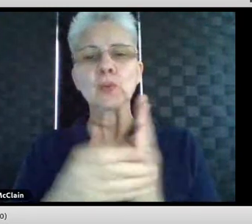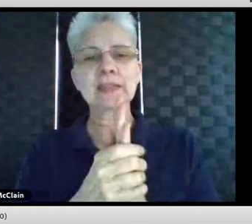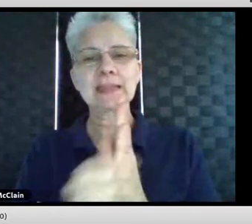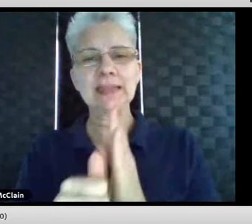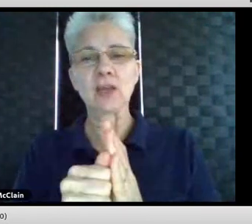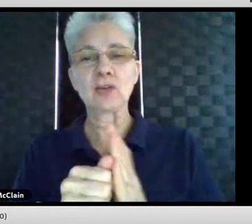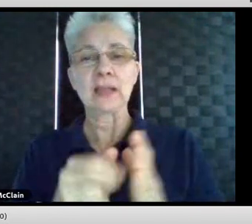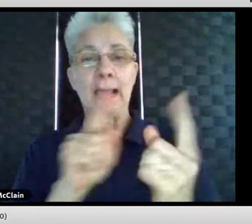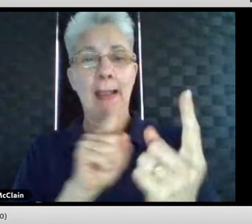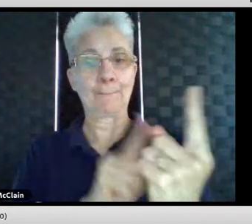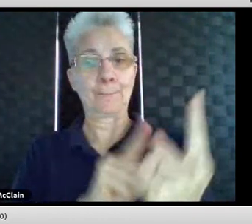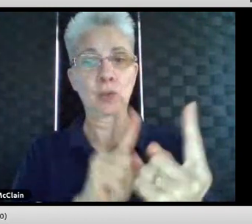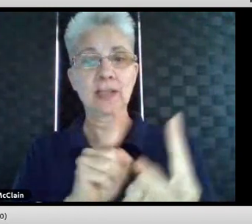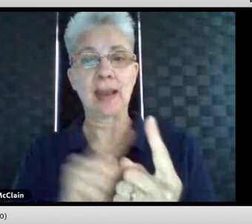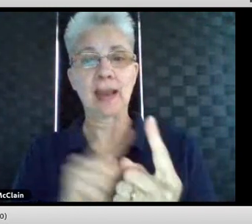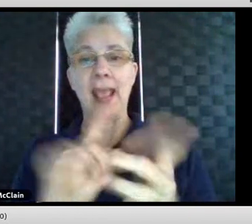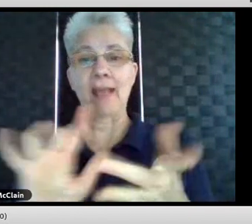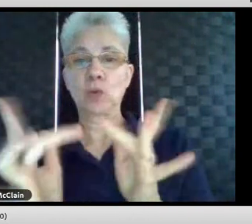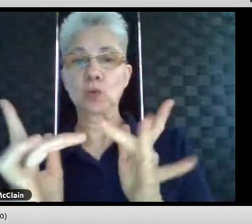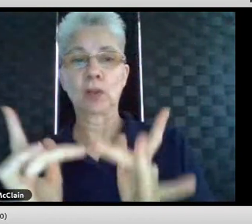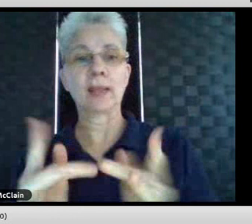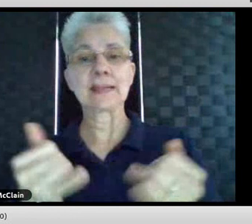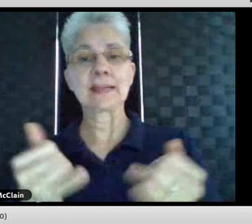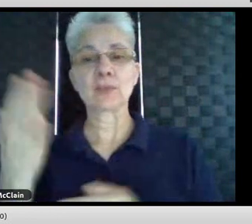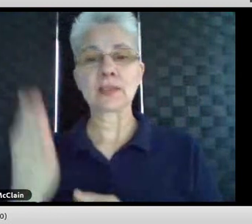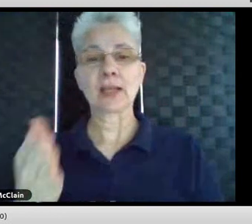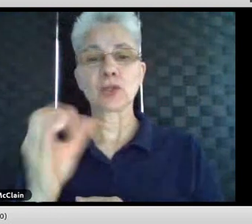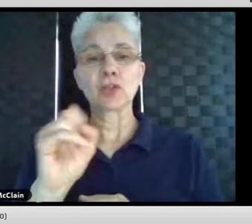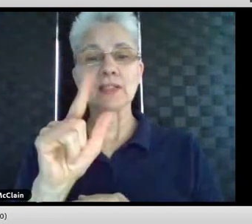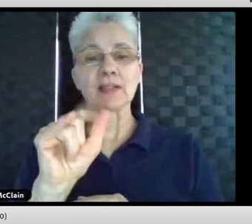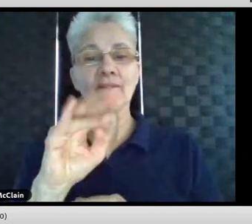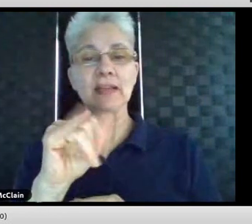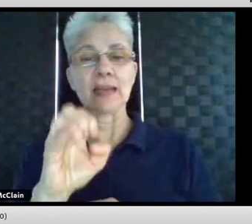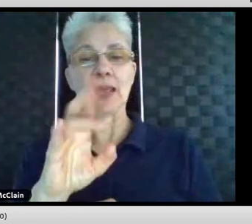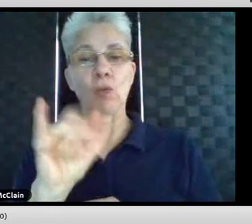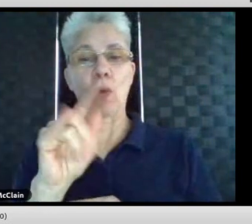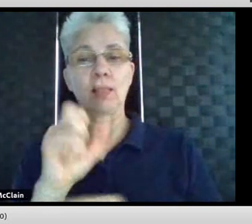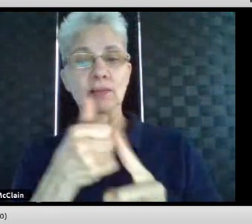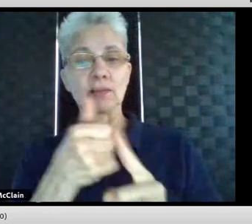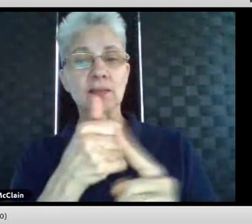which is -- today's presenter, Stephanie Rollins. Dr. Stephanie Rollins is a research